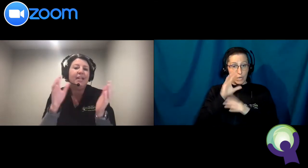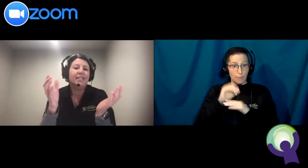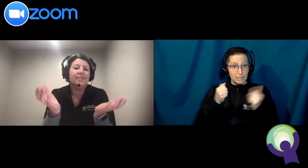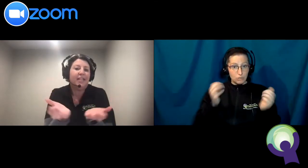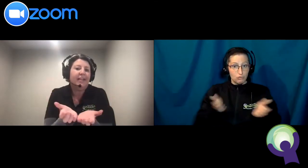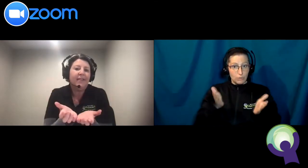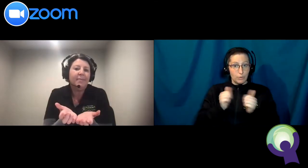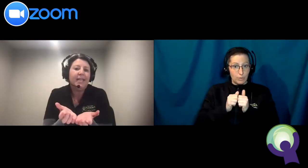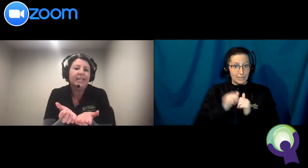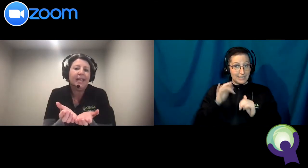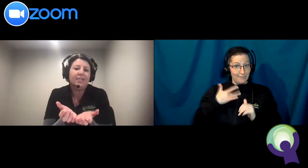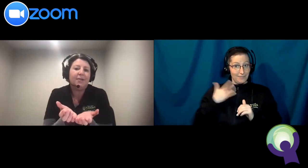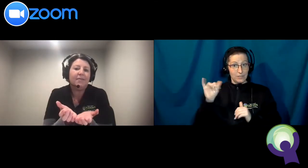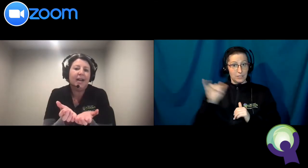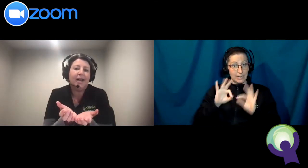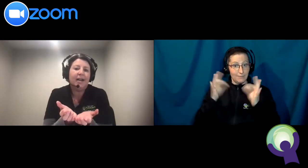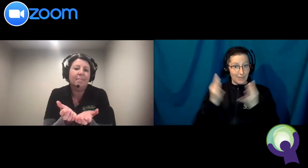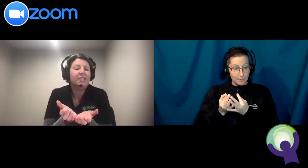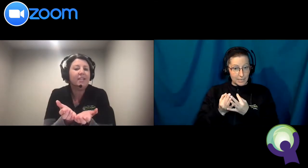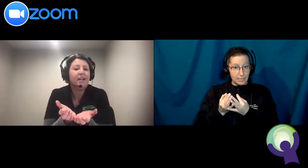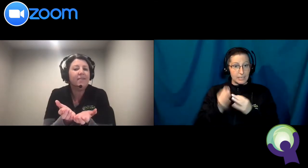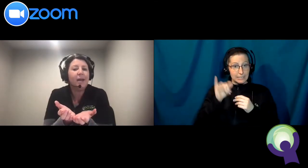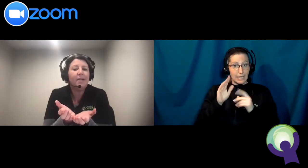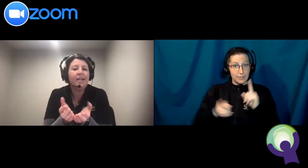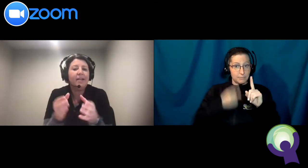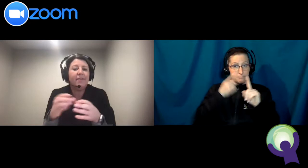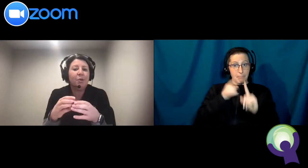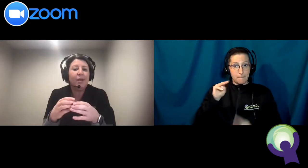Does it feel like a family? Is that sort of a mission of the company of employees,